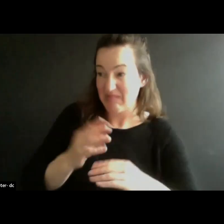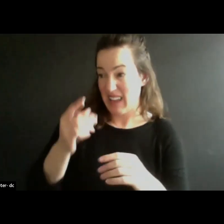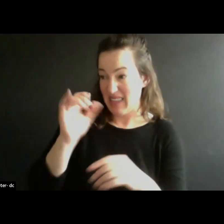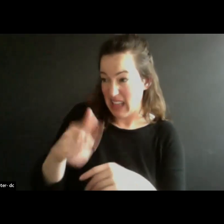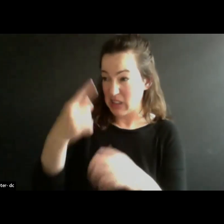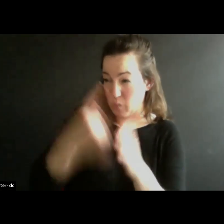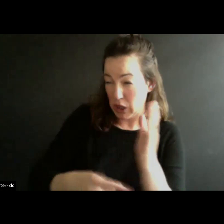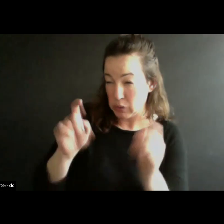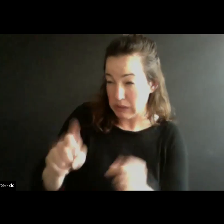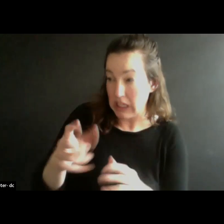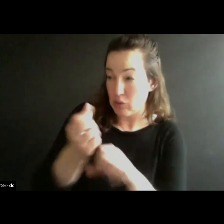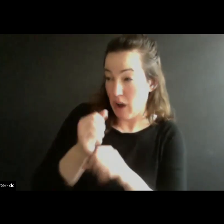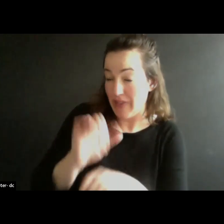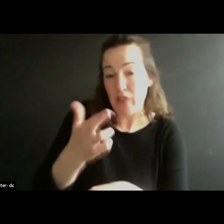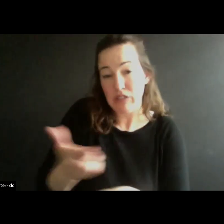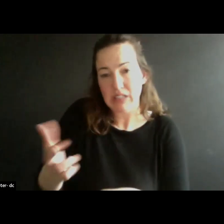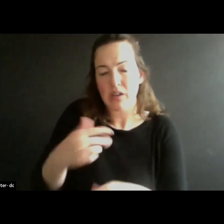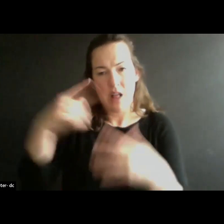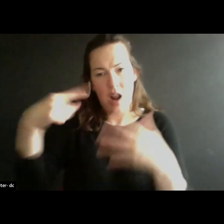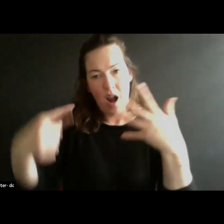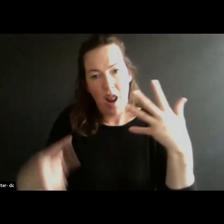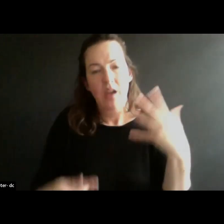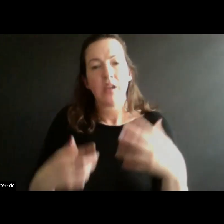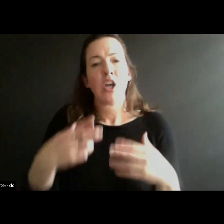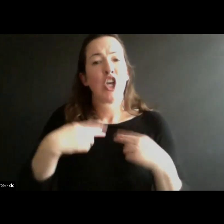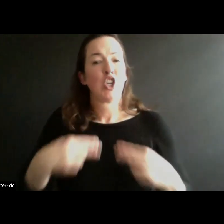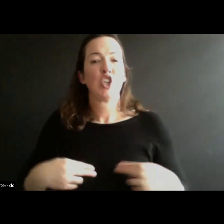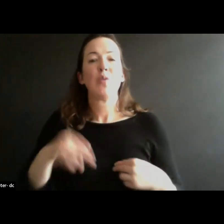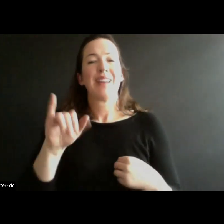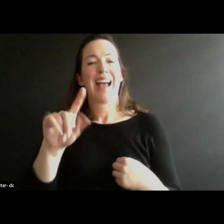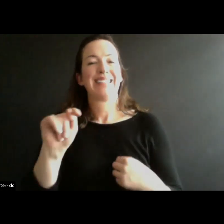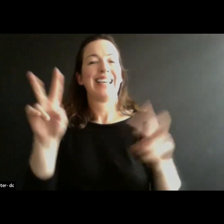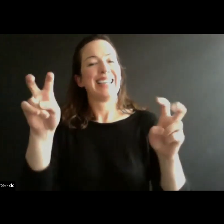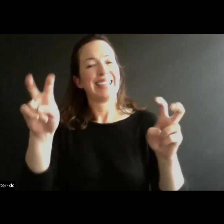that resource. So a human it we take kind of that holistic approach of understanding